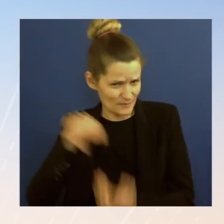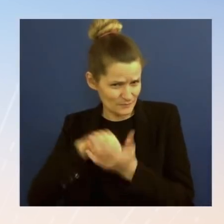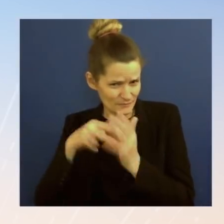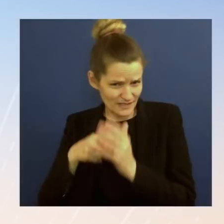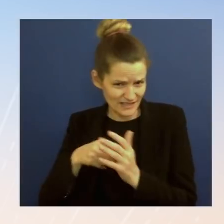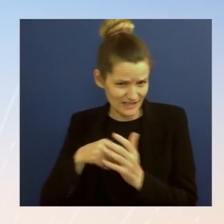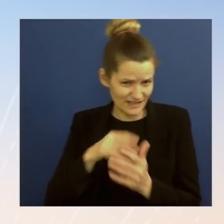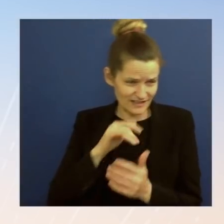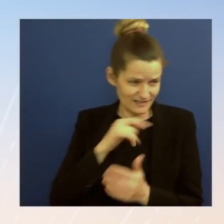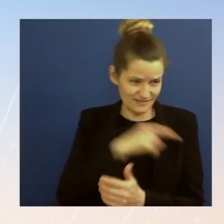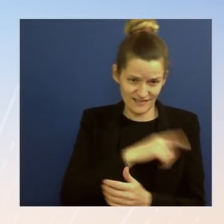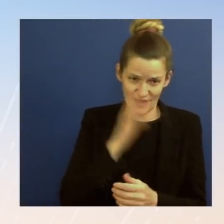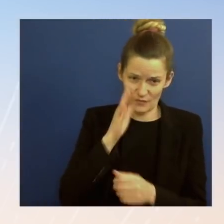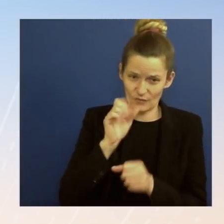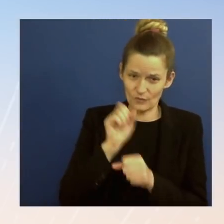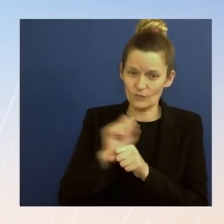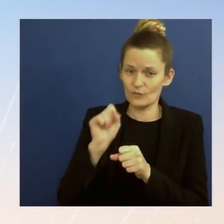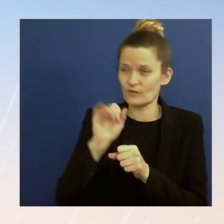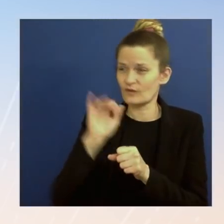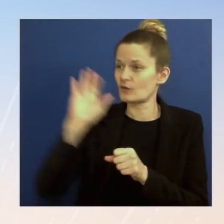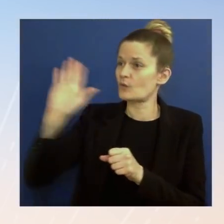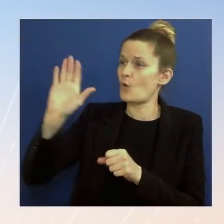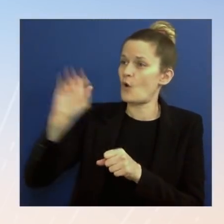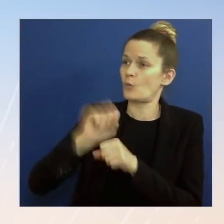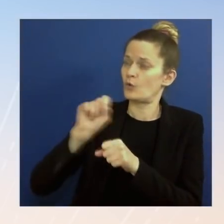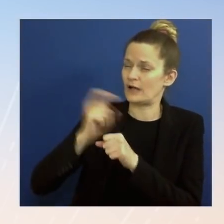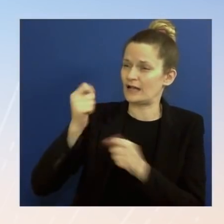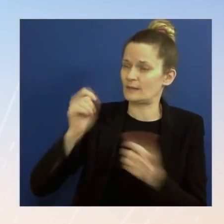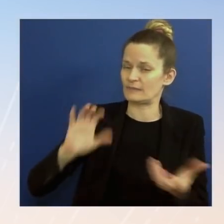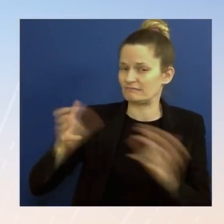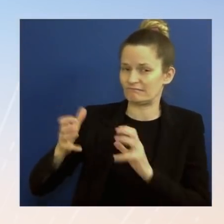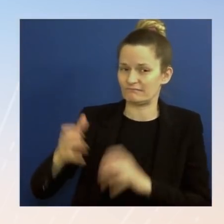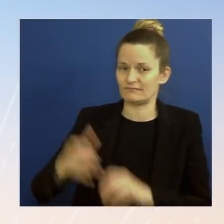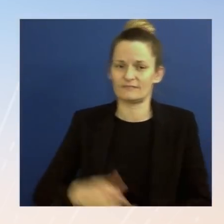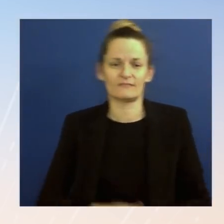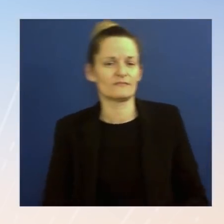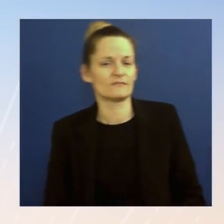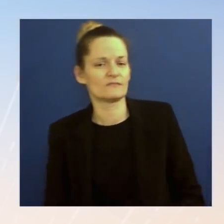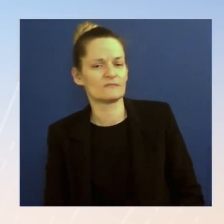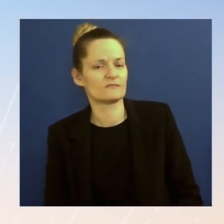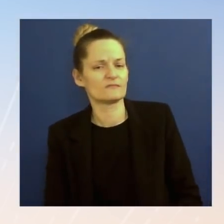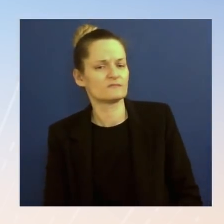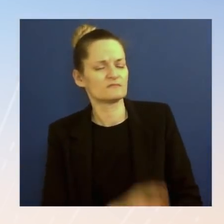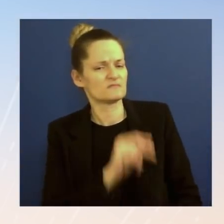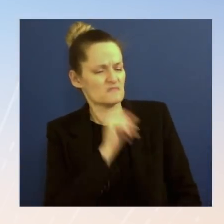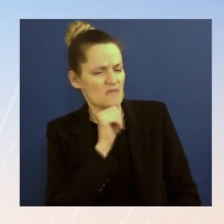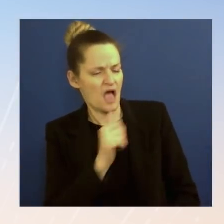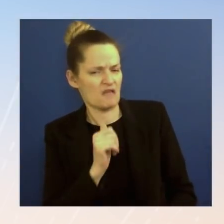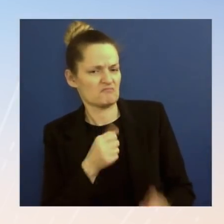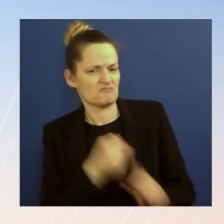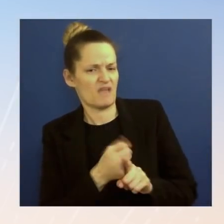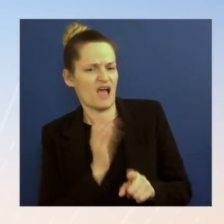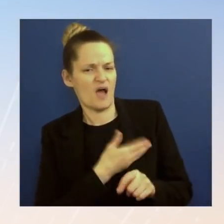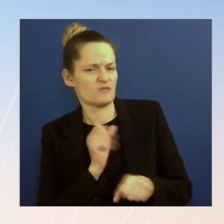Ms. Psaki: I would say it doesn't undermine our efforts. We've been working to build a global coalition far beyond the G7 and our NATO partners,